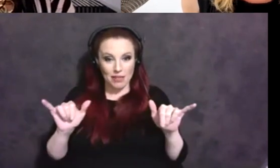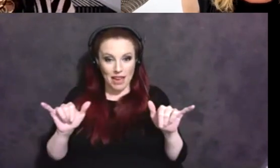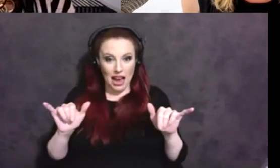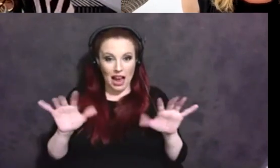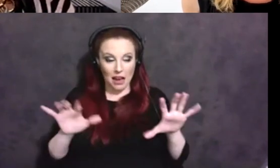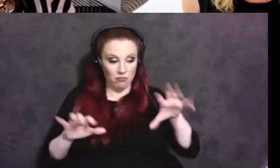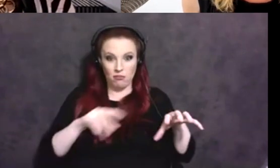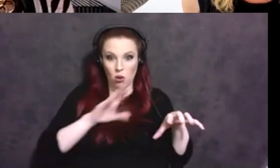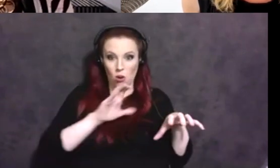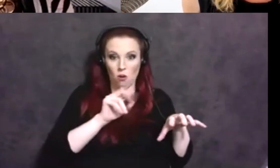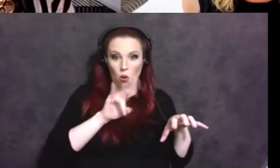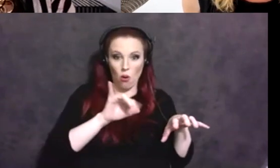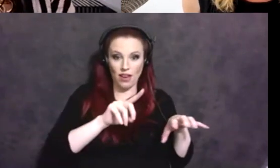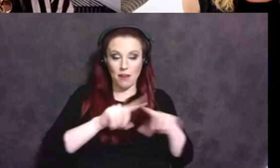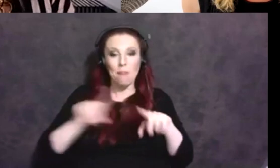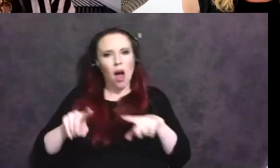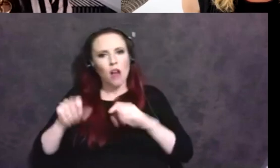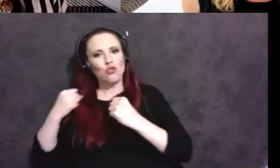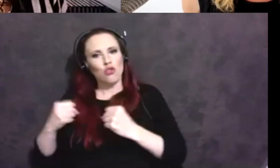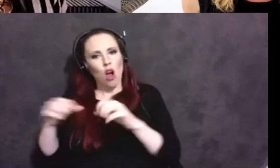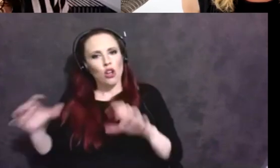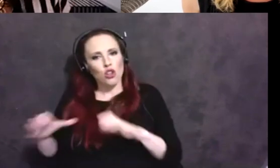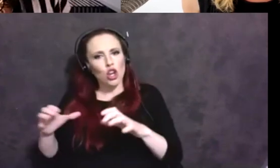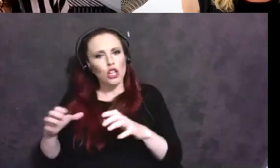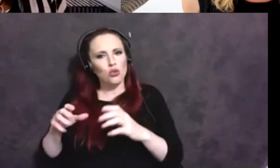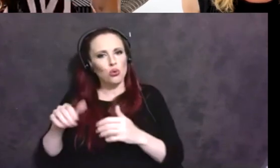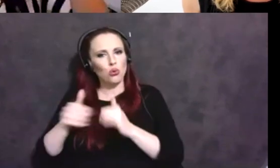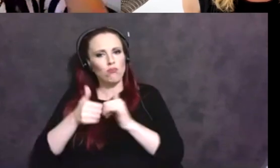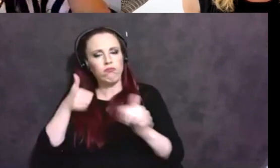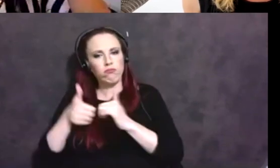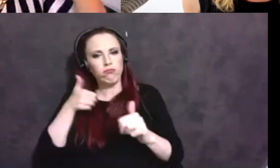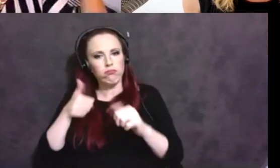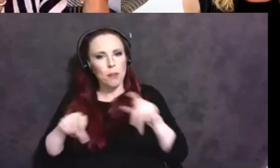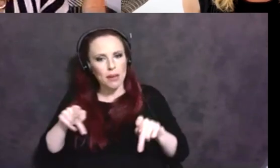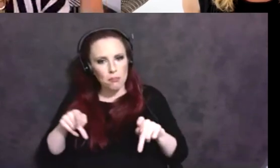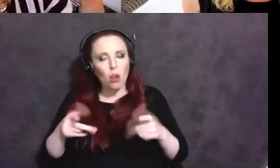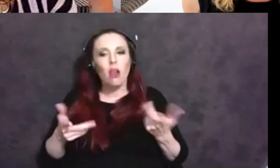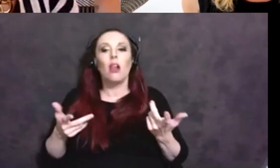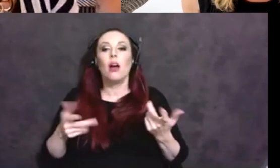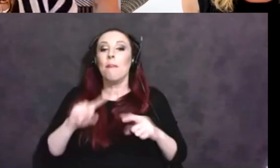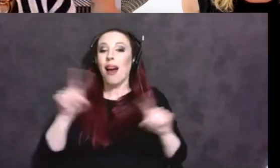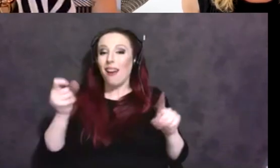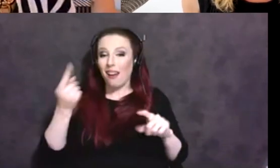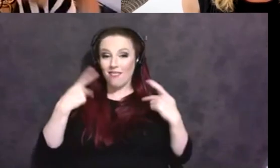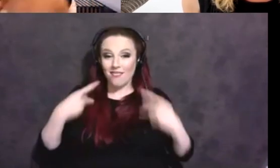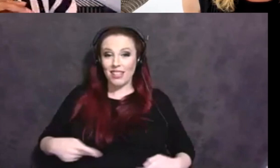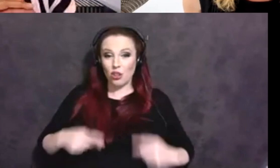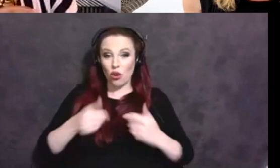think is really important here is this fear of COVID is happening at the same time where